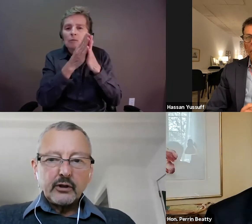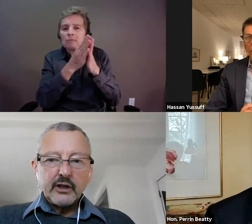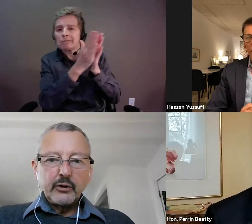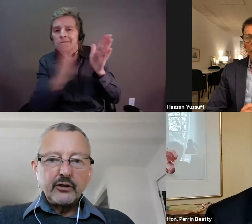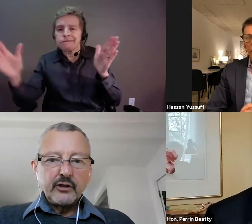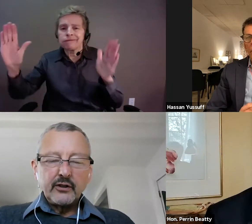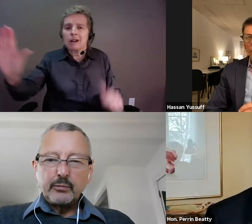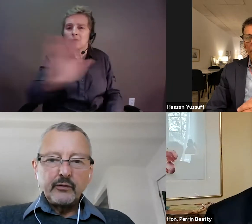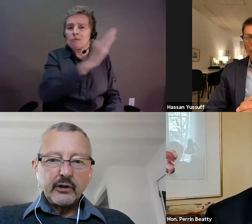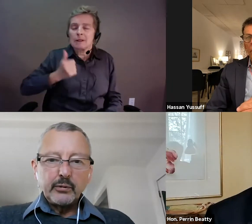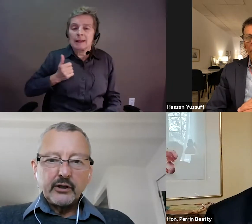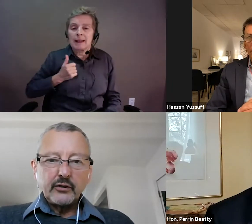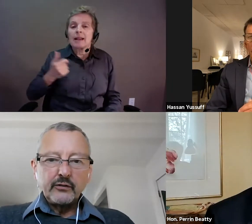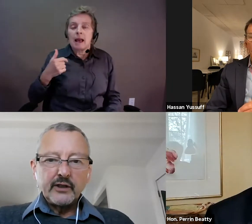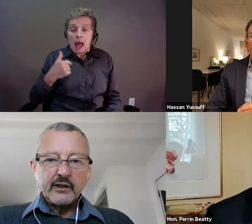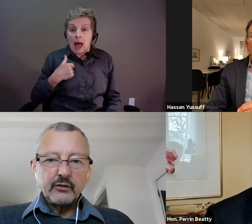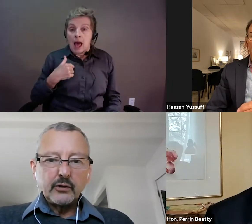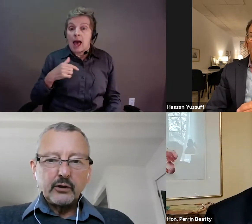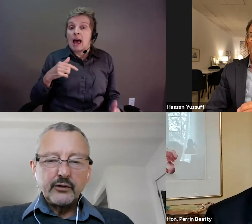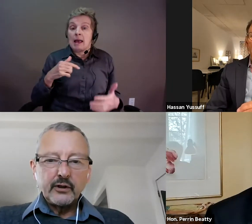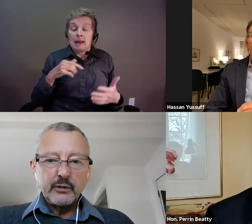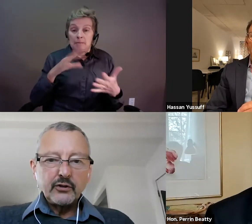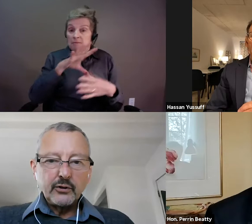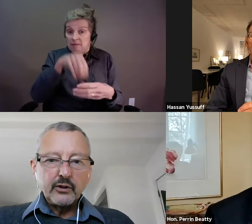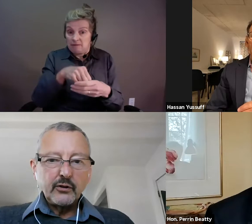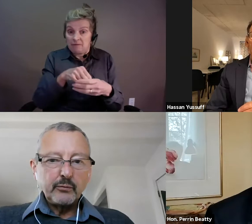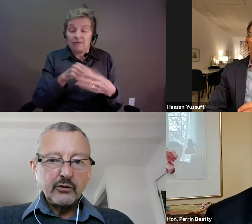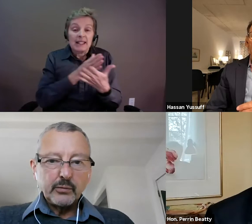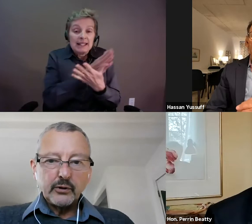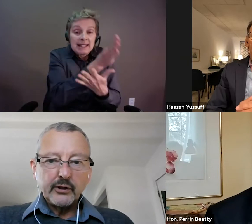collaboration that it's been very impressive and has involved our major unions, major employers,